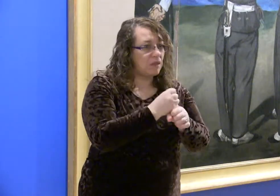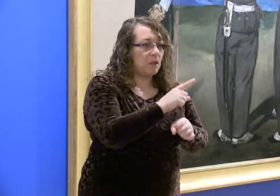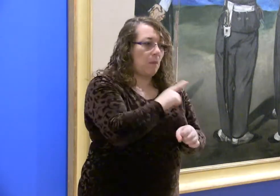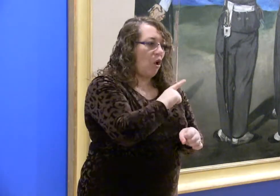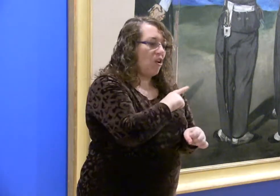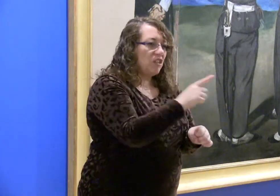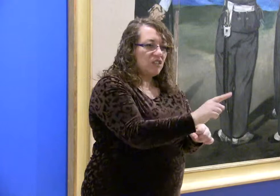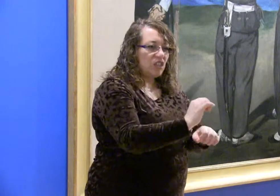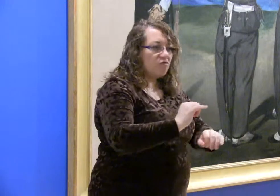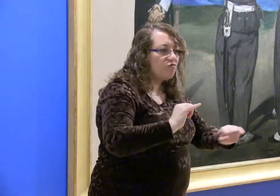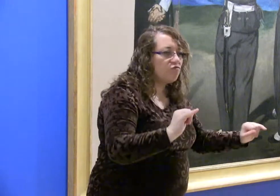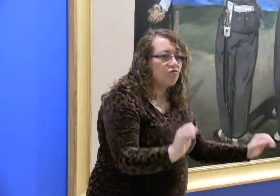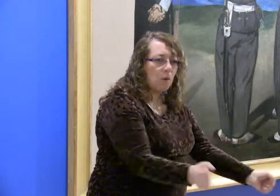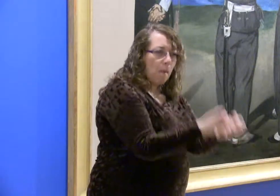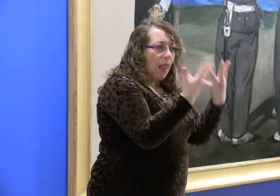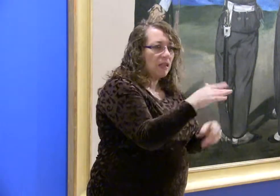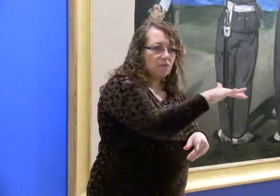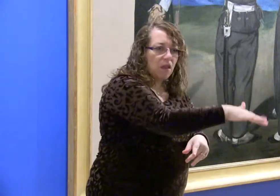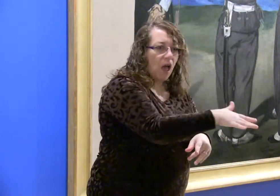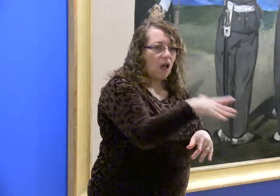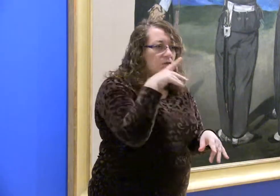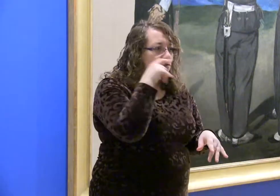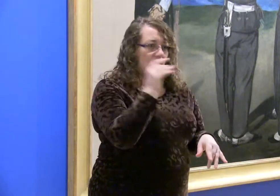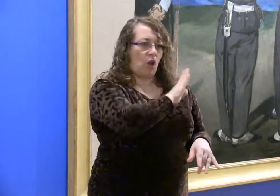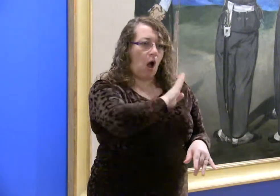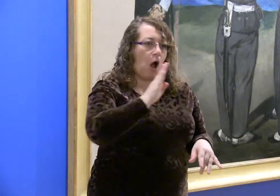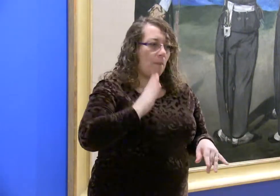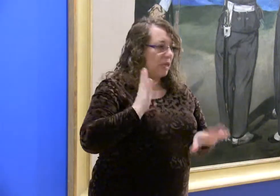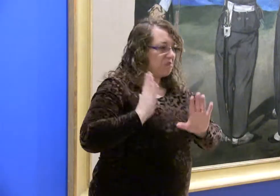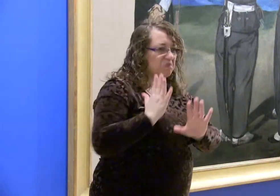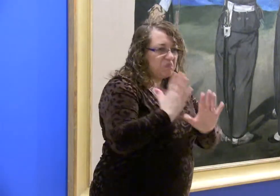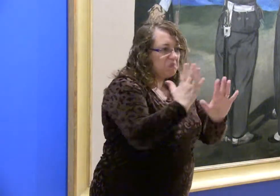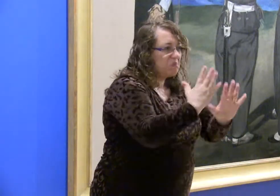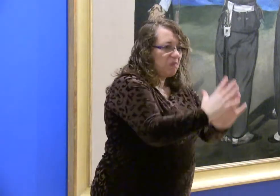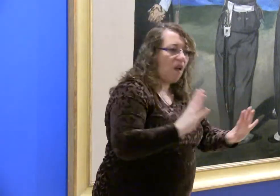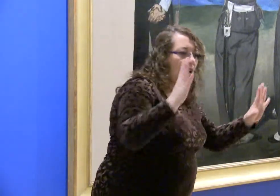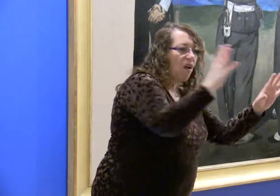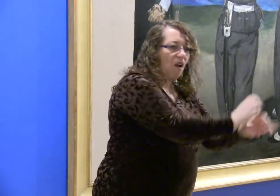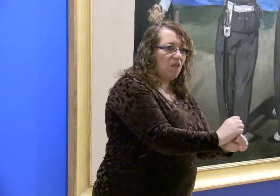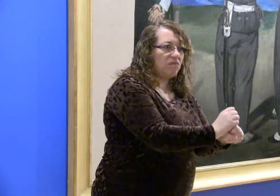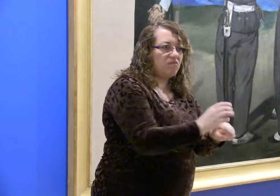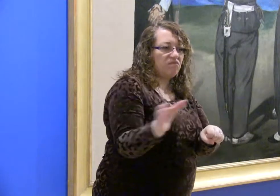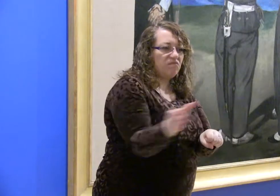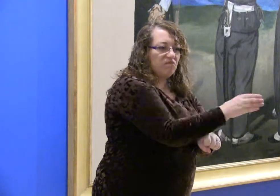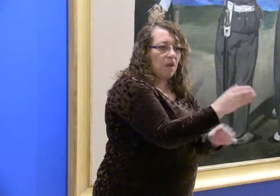by an international force and that was led in particular by the French. They maintained